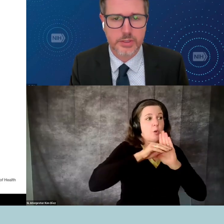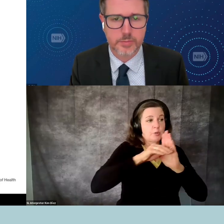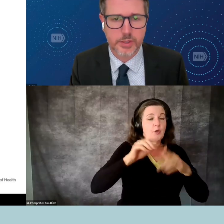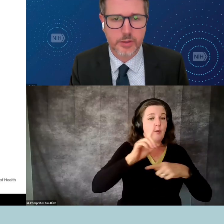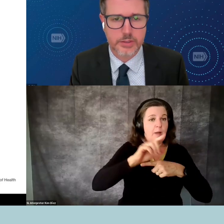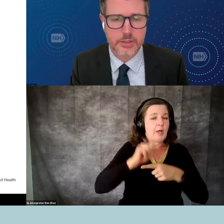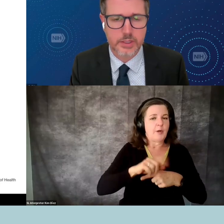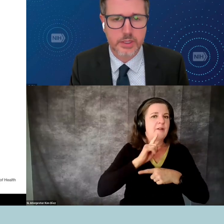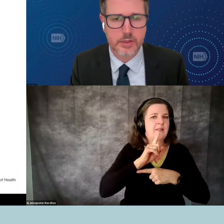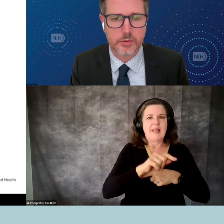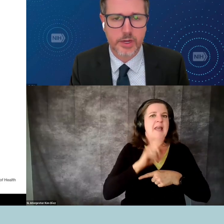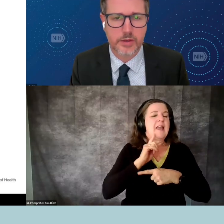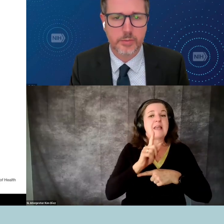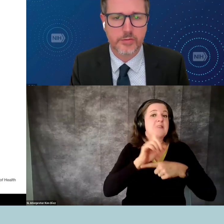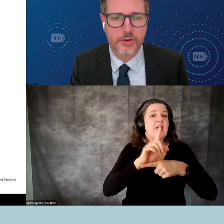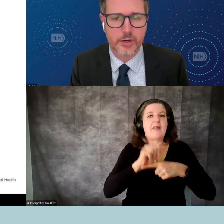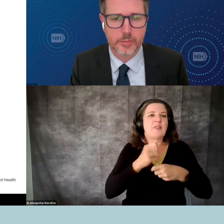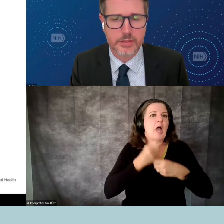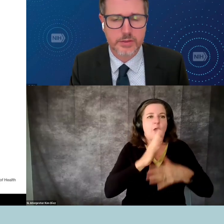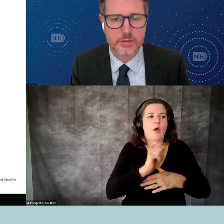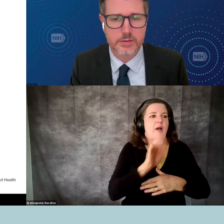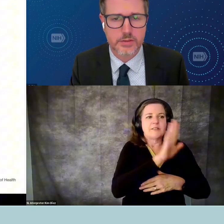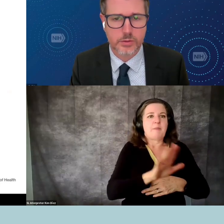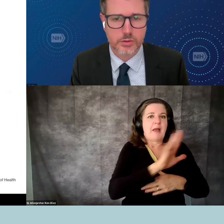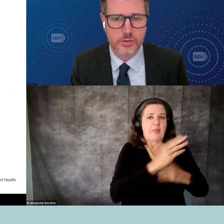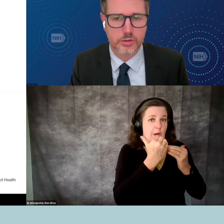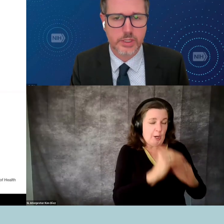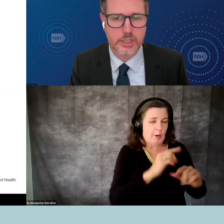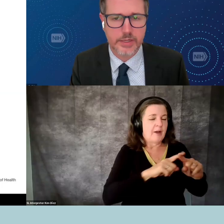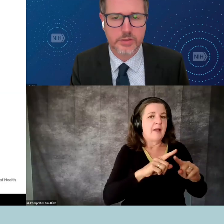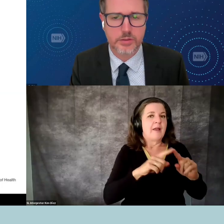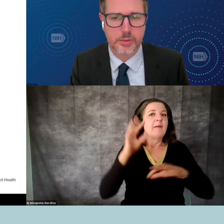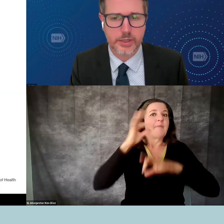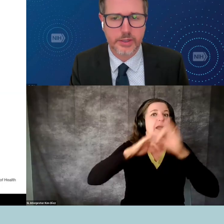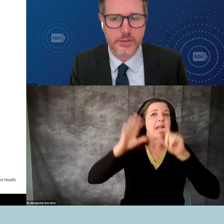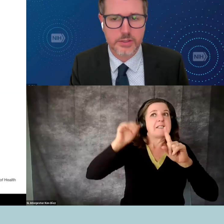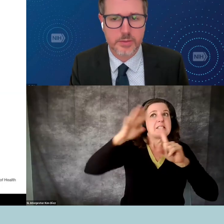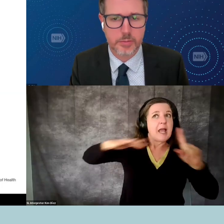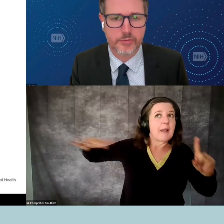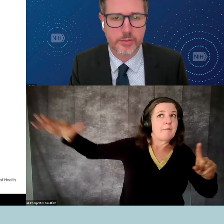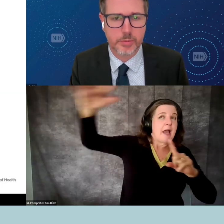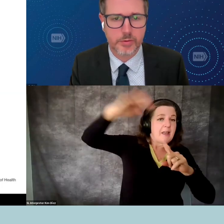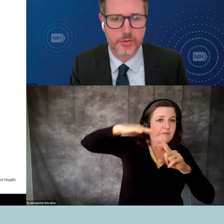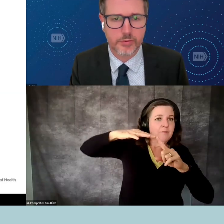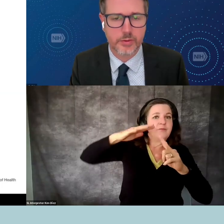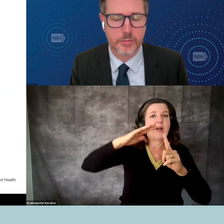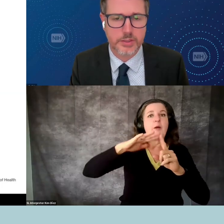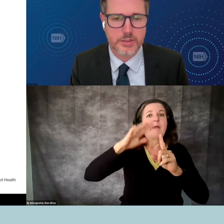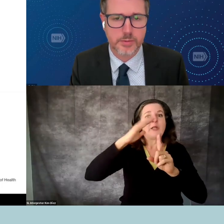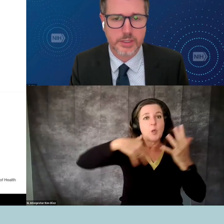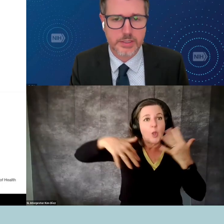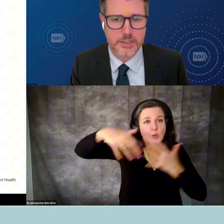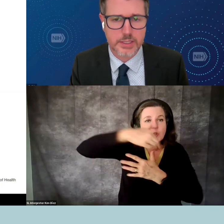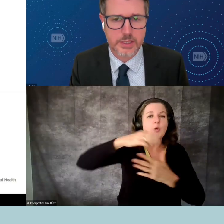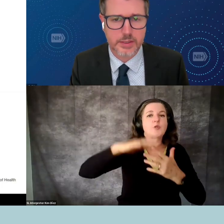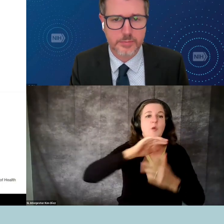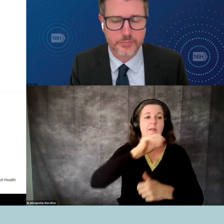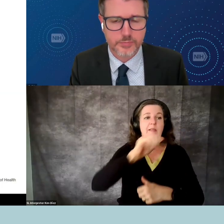a person's impairments, but rather by environmental, social, and attitudinal barriers that may prevent people from fully participating in society.